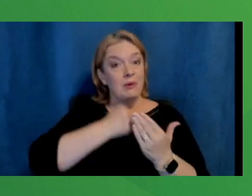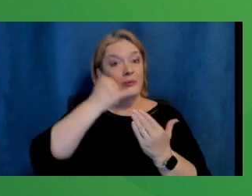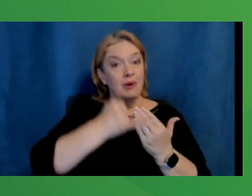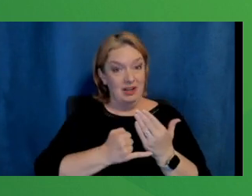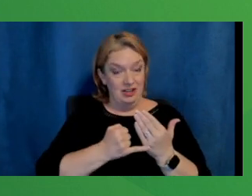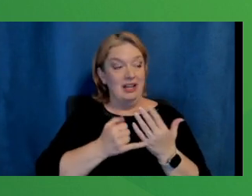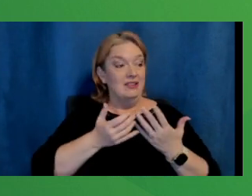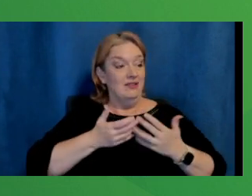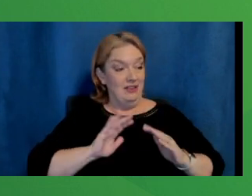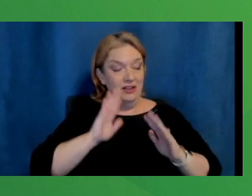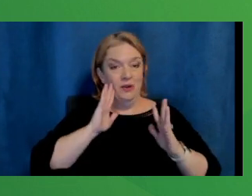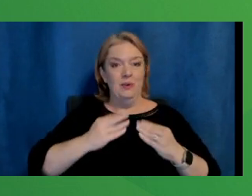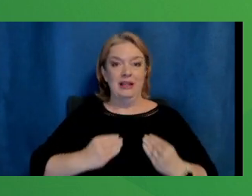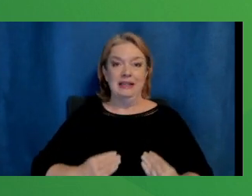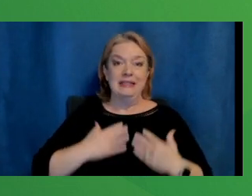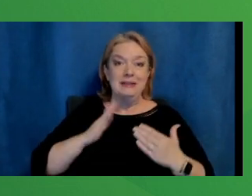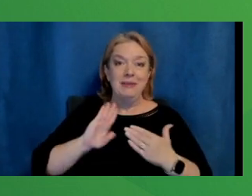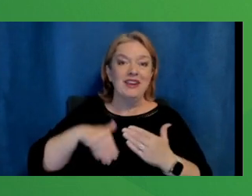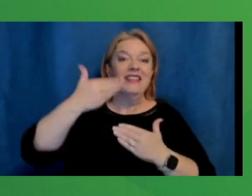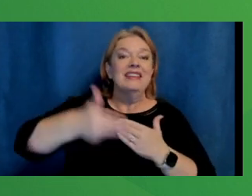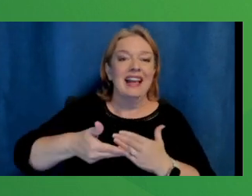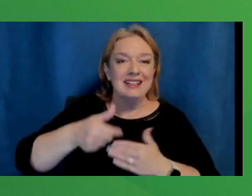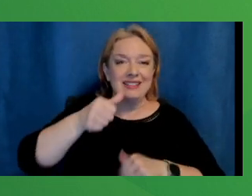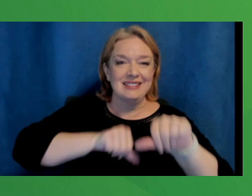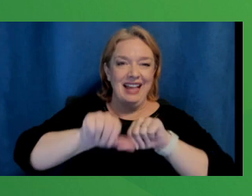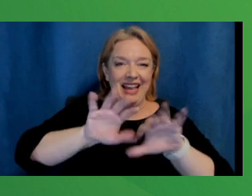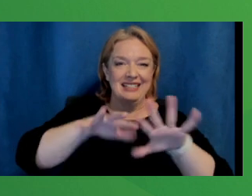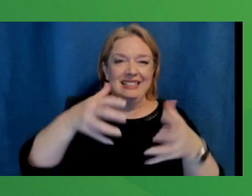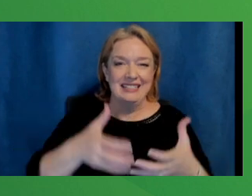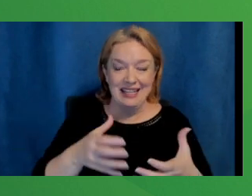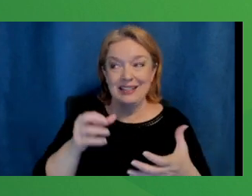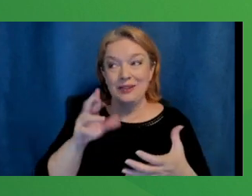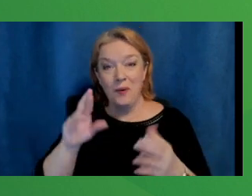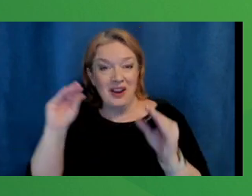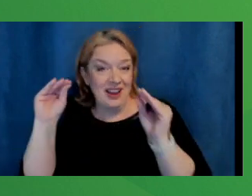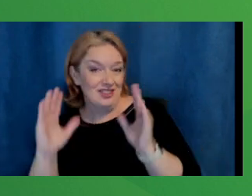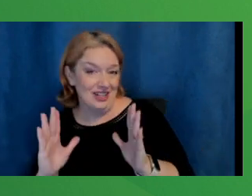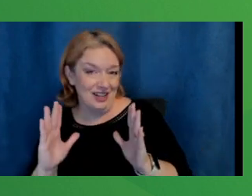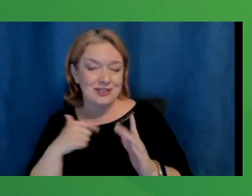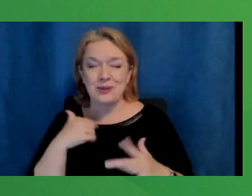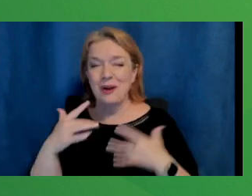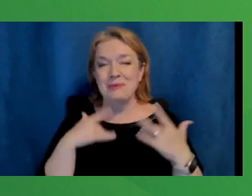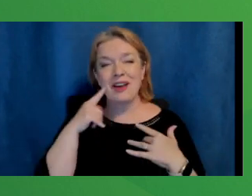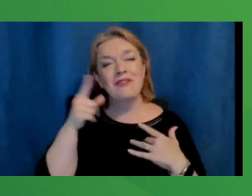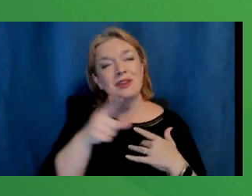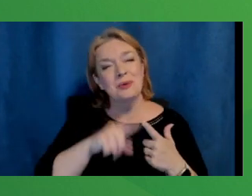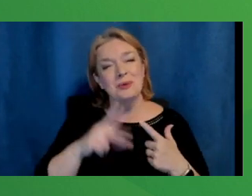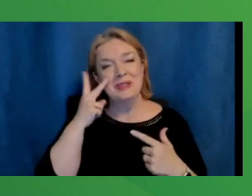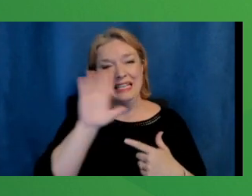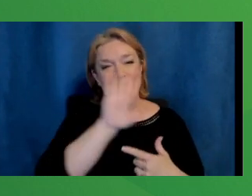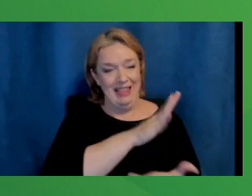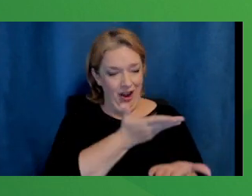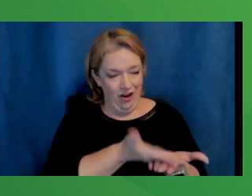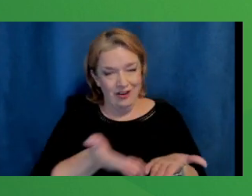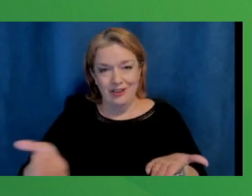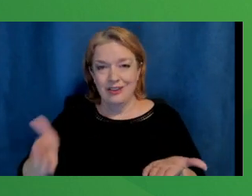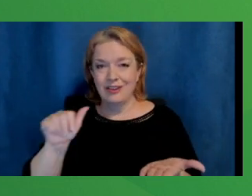or even advocators. So, I'm so excited for you guys to see their artifacts today, and I hope you guys enjoy. You can go onto the next slide.